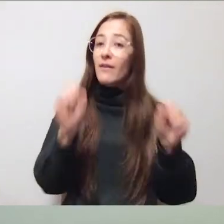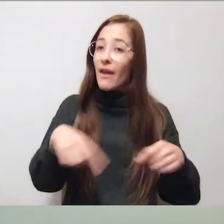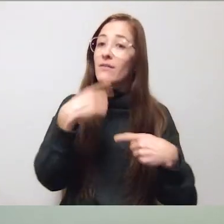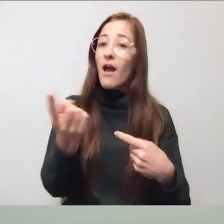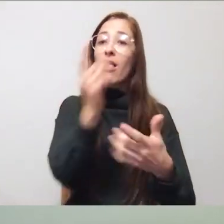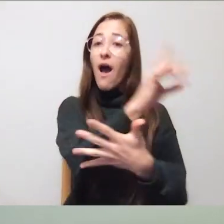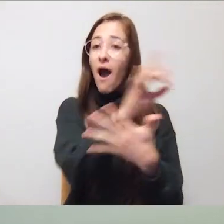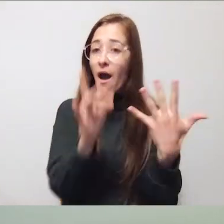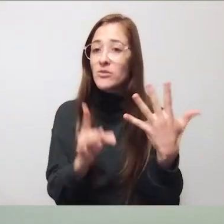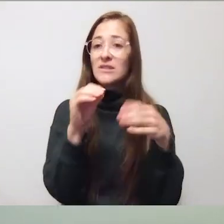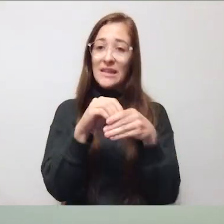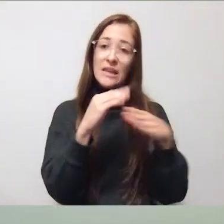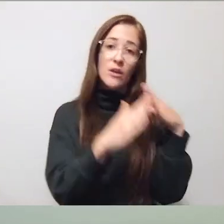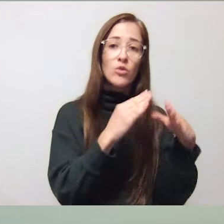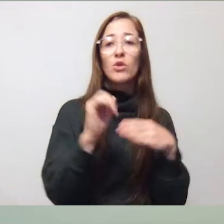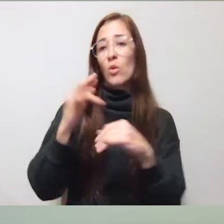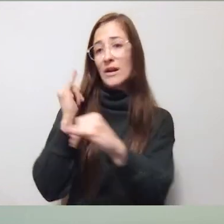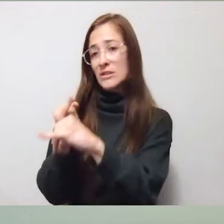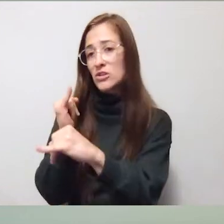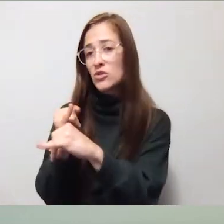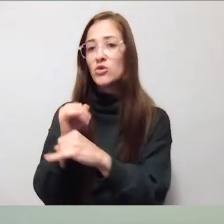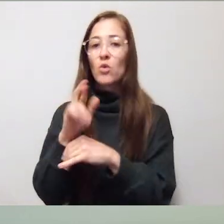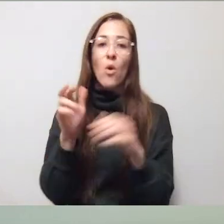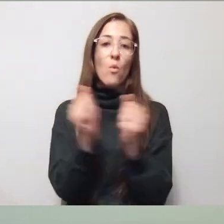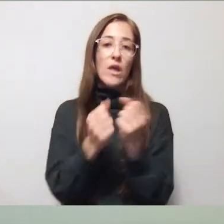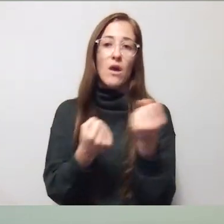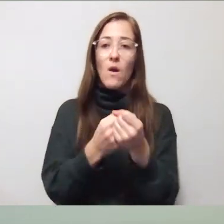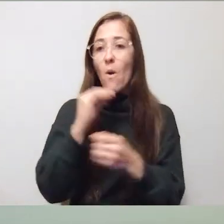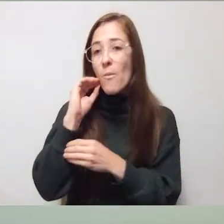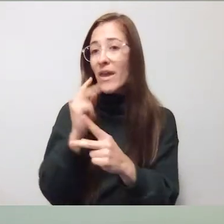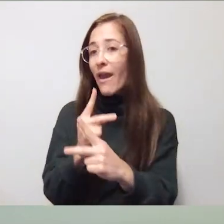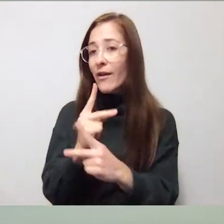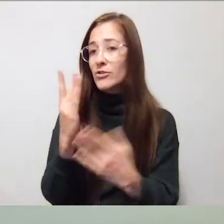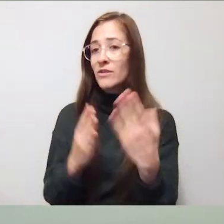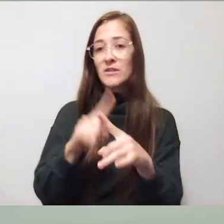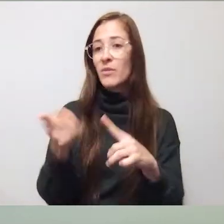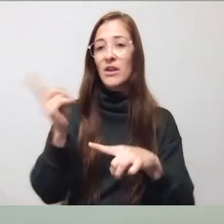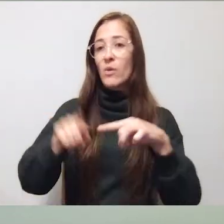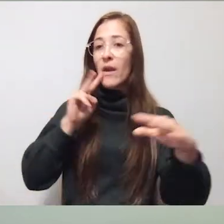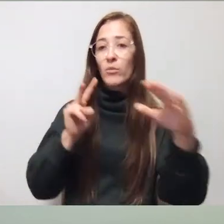or in institution or with supported home care services, but nobody can predict that future.